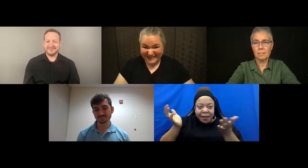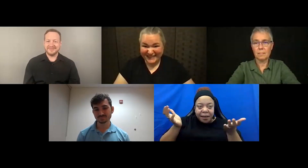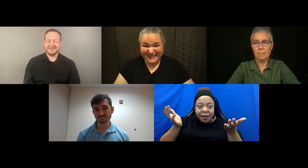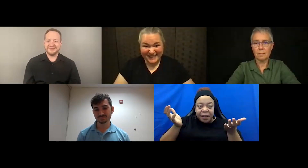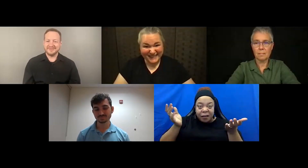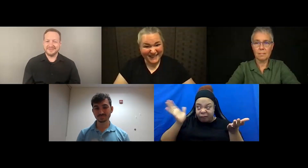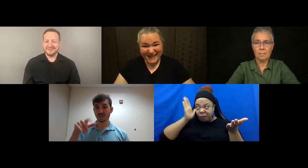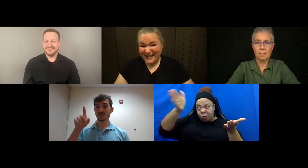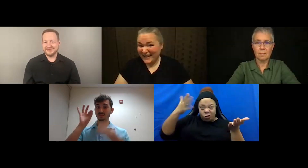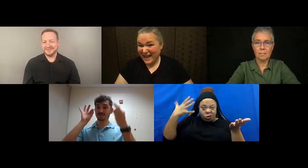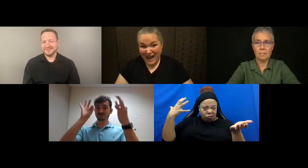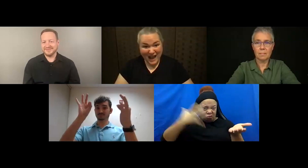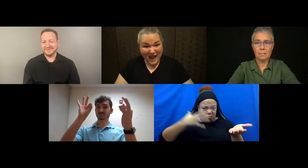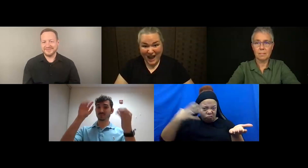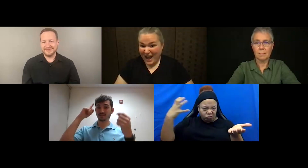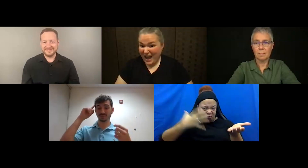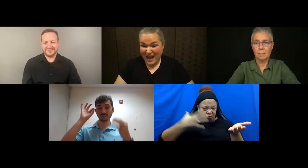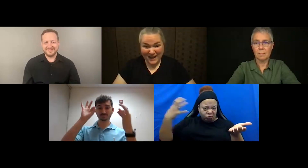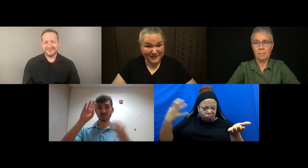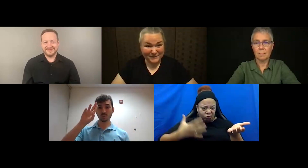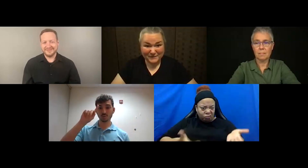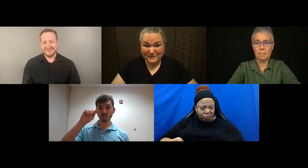and morph it into something? That would be